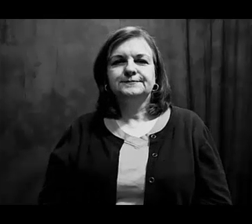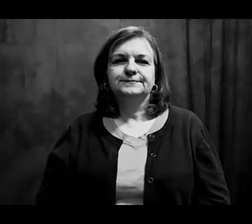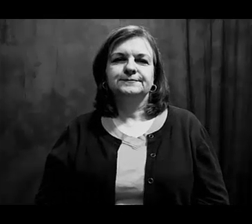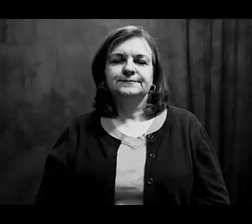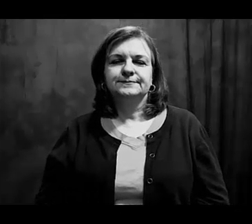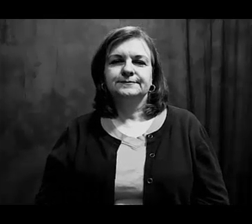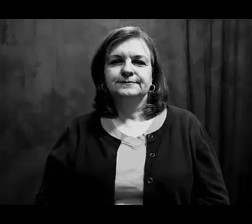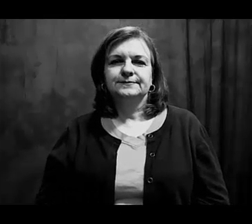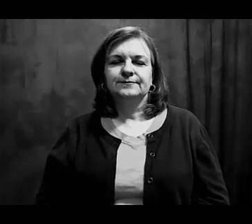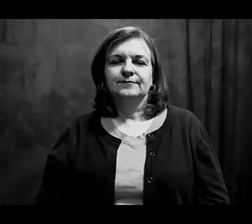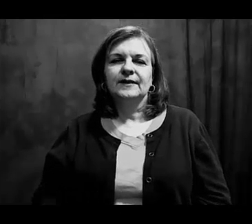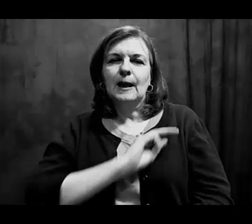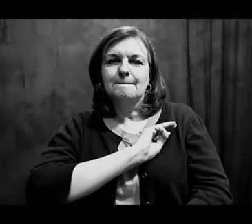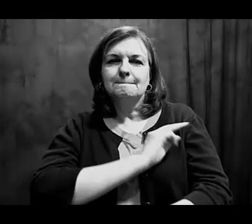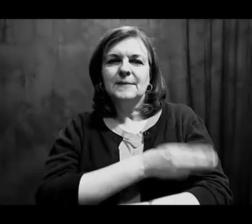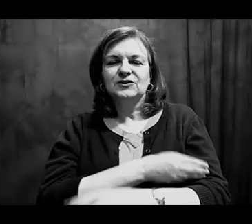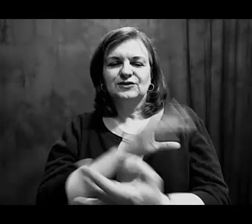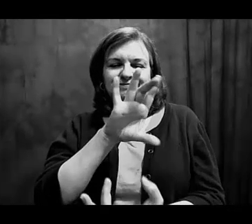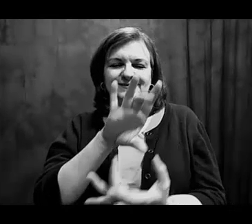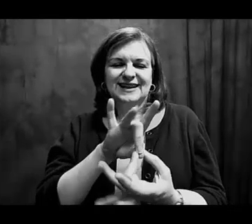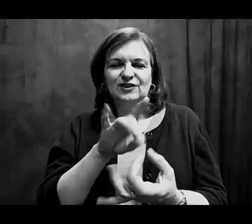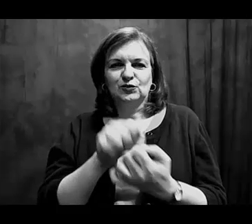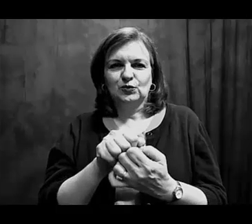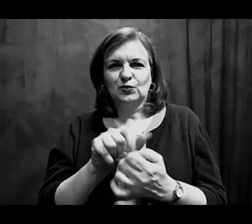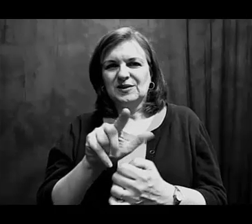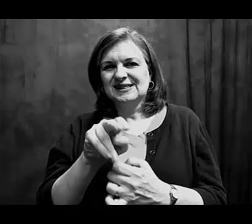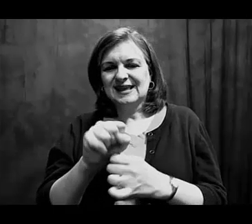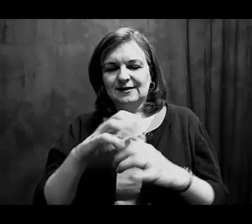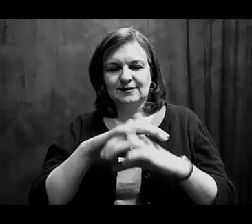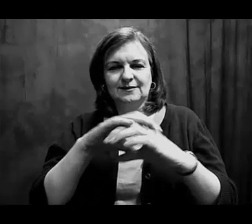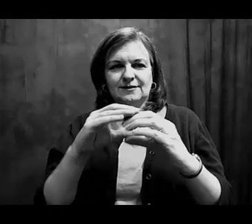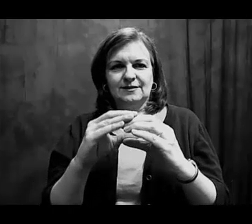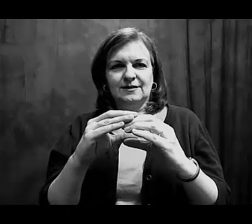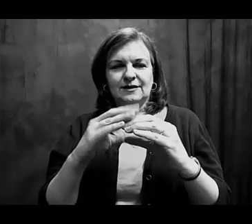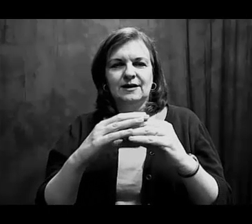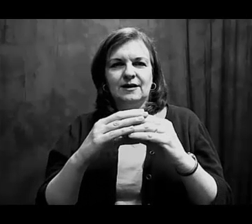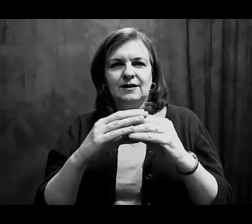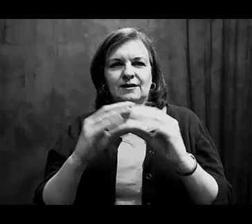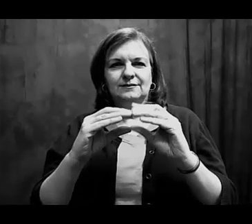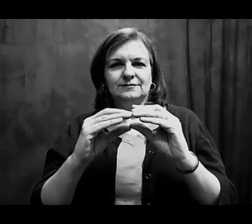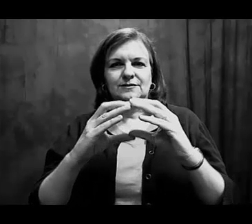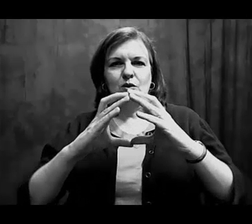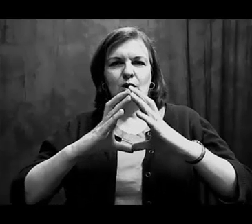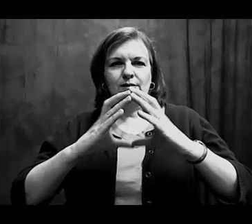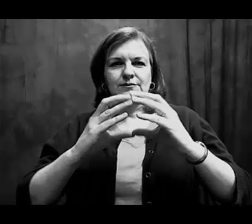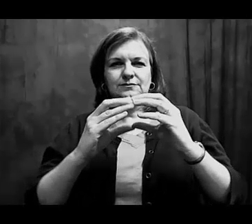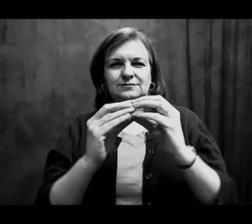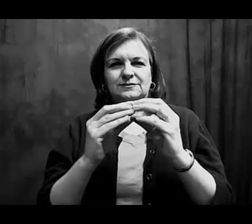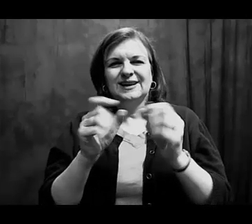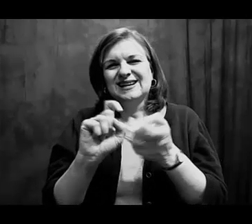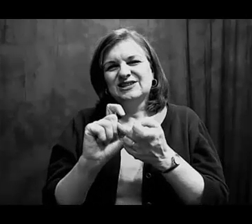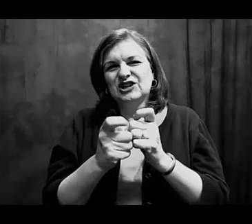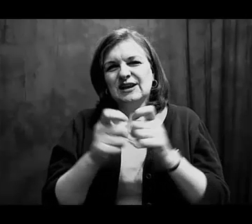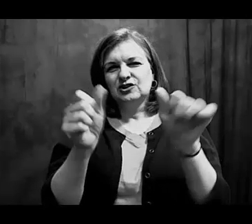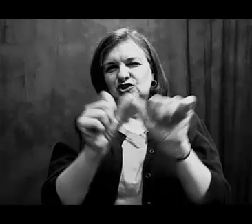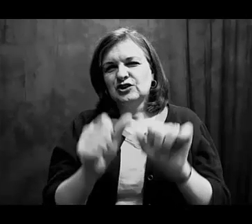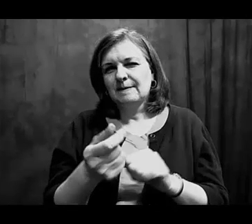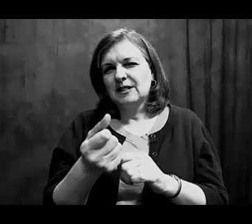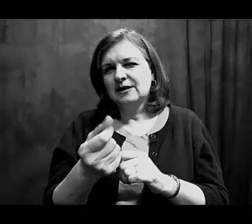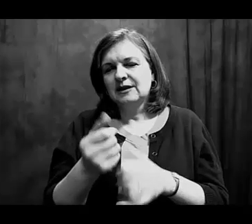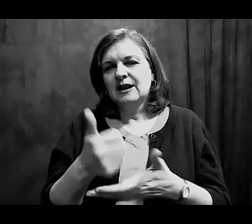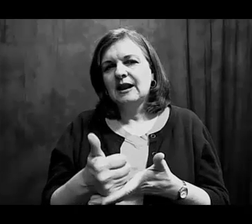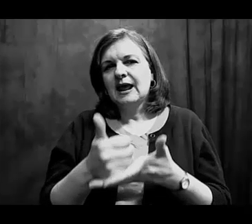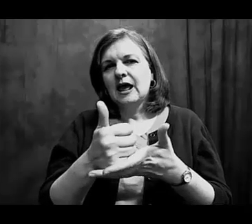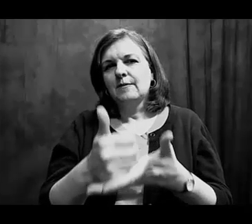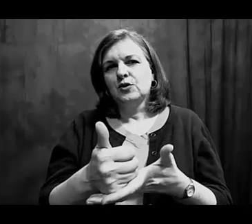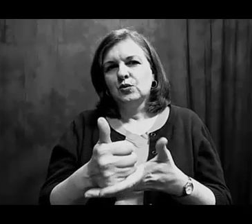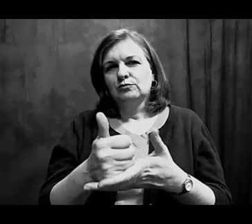so we have muscles that attach to the lens and are actually going to change the shape just ever so slightly to help you focus